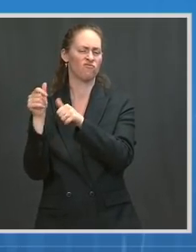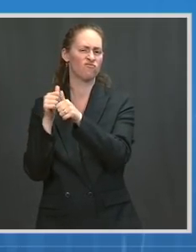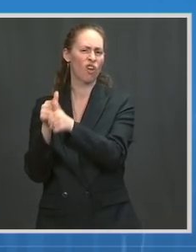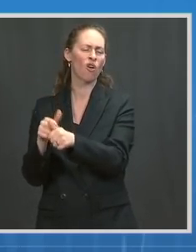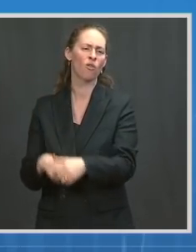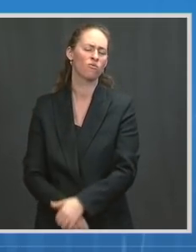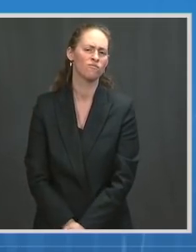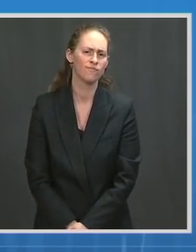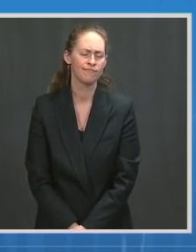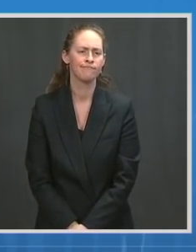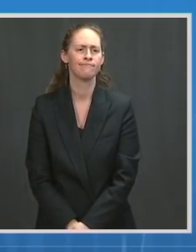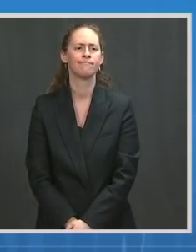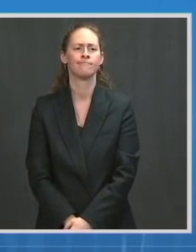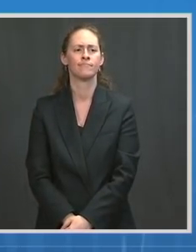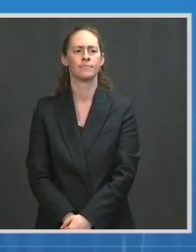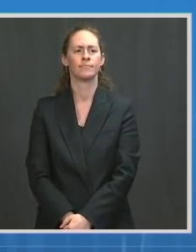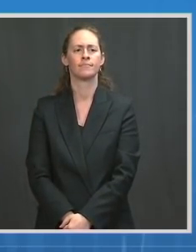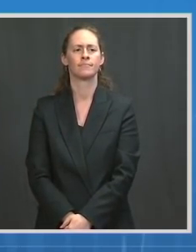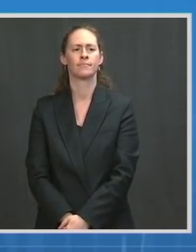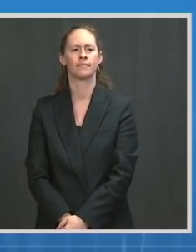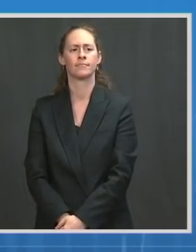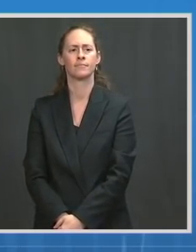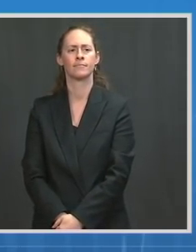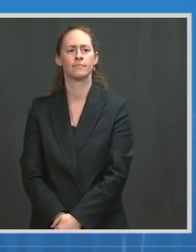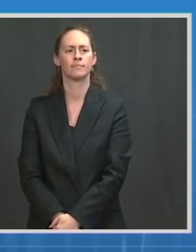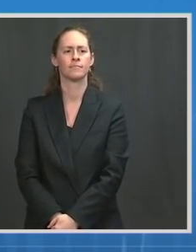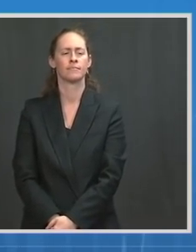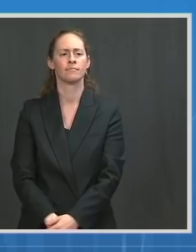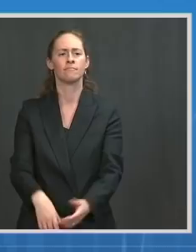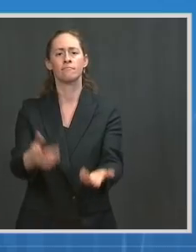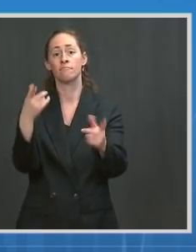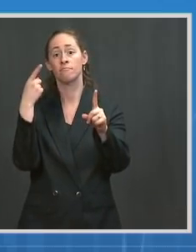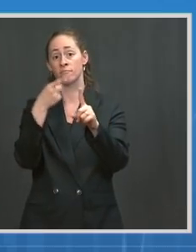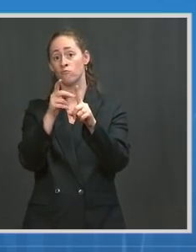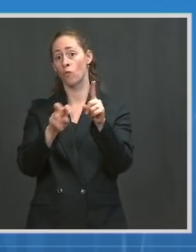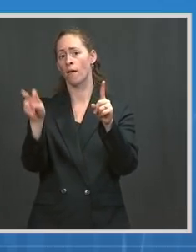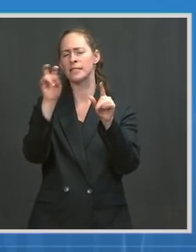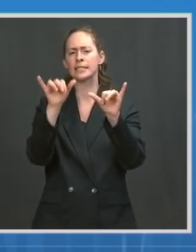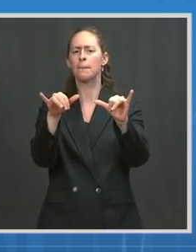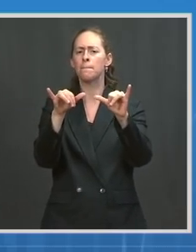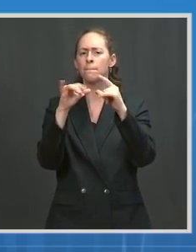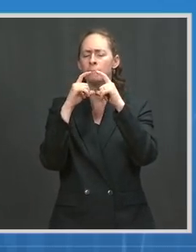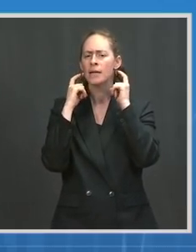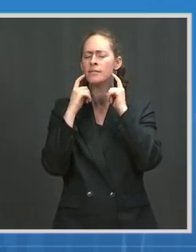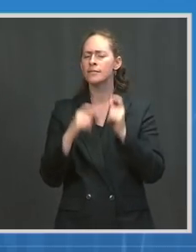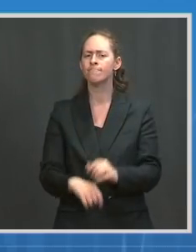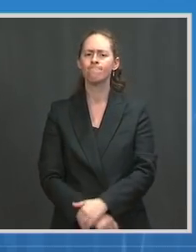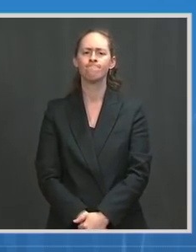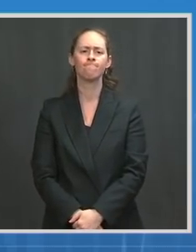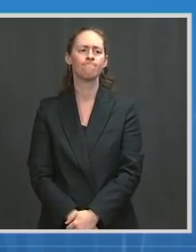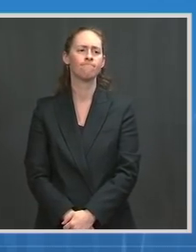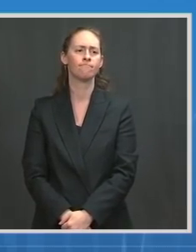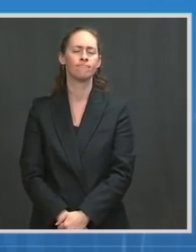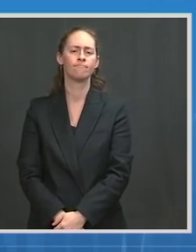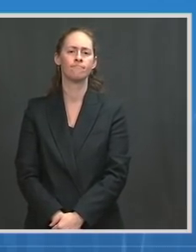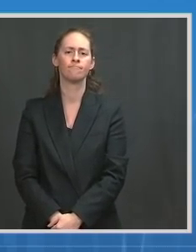Right now, for travel we are asking people to continue to wear their masks Mr. Slavitt: Next question. Moderator: Let's go to Mona Austin